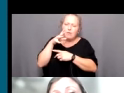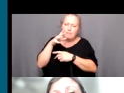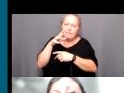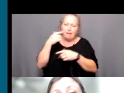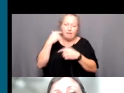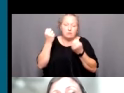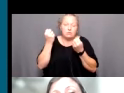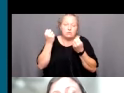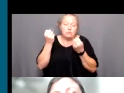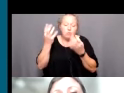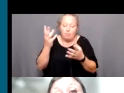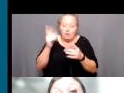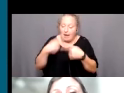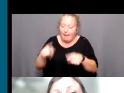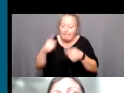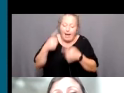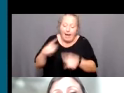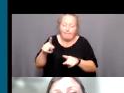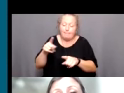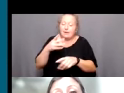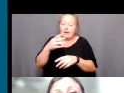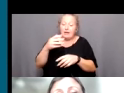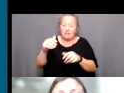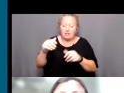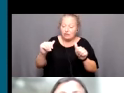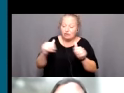and a lot of these challenges are start to come together.